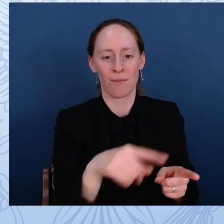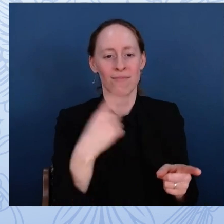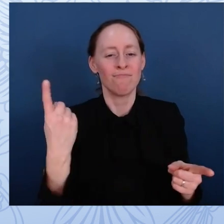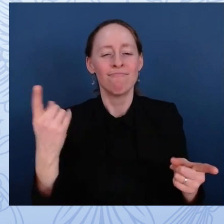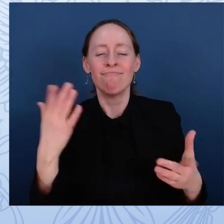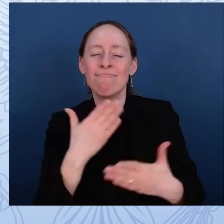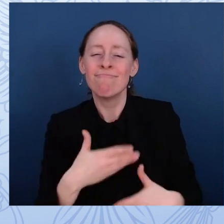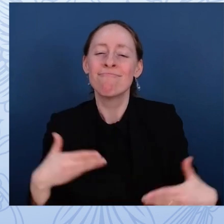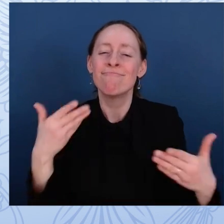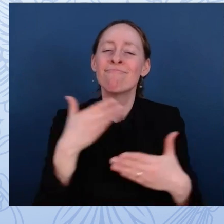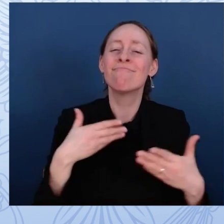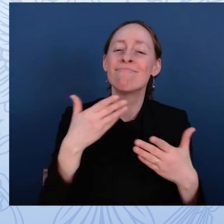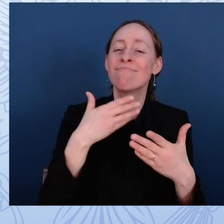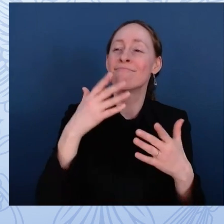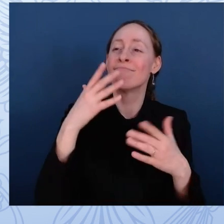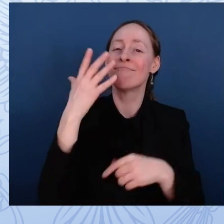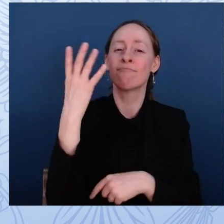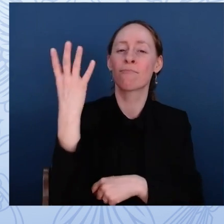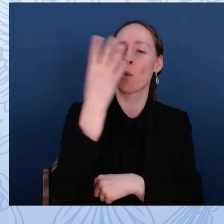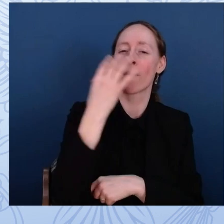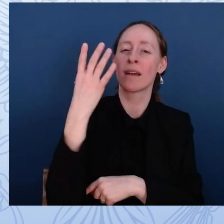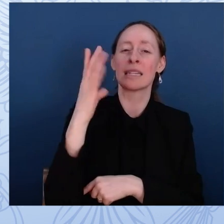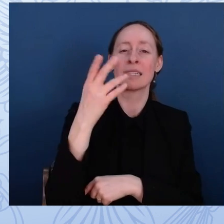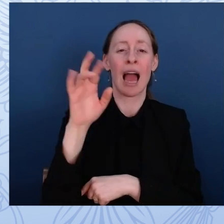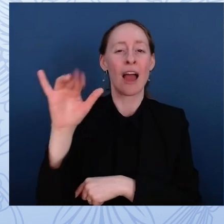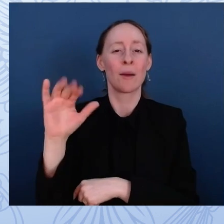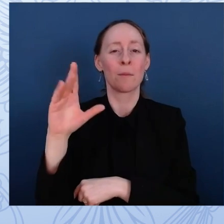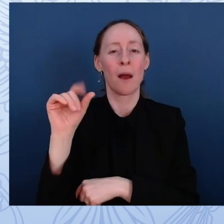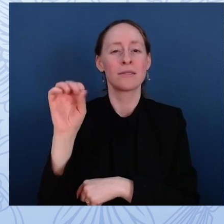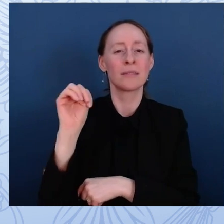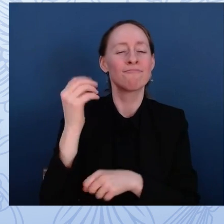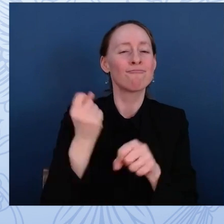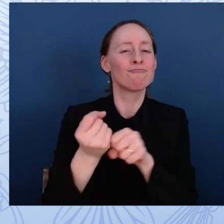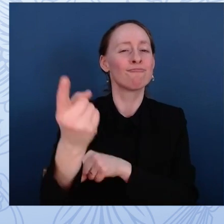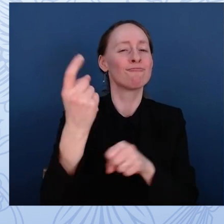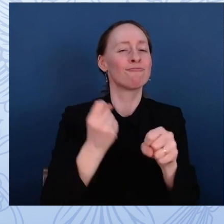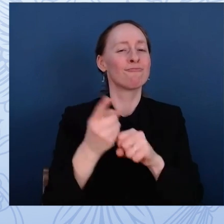And so we're hoping that with all the decor and the state floor,